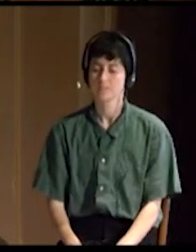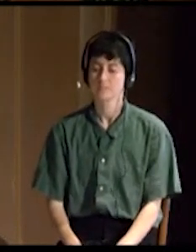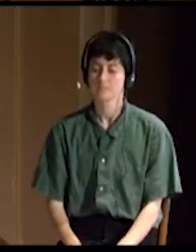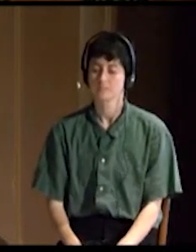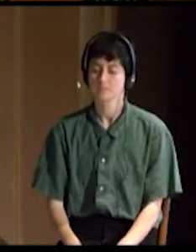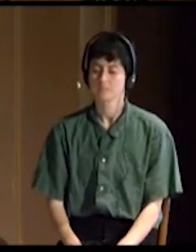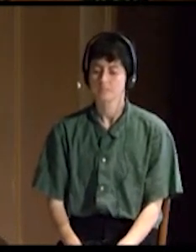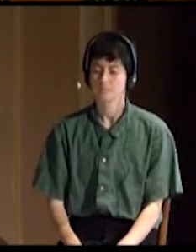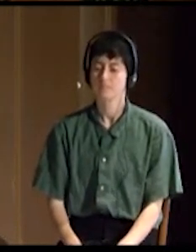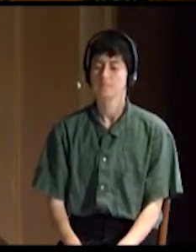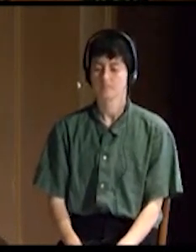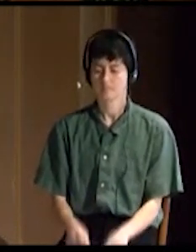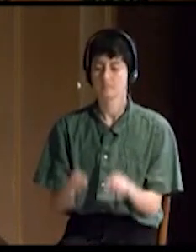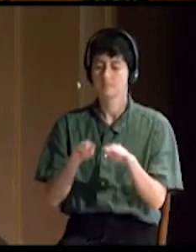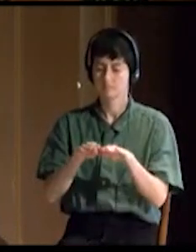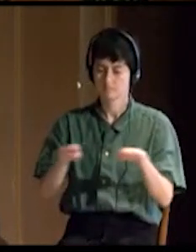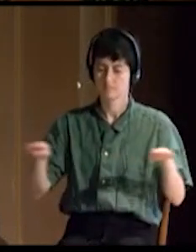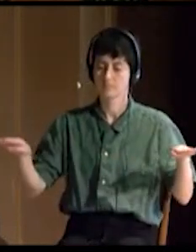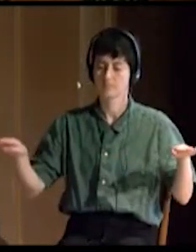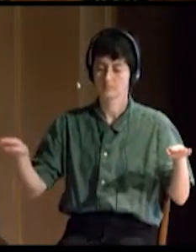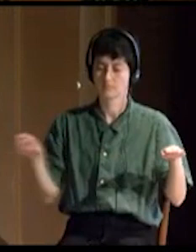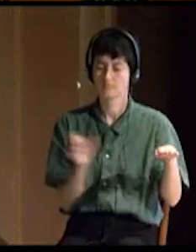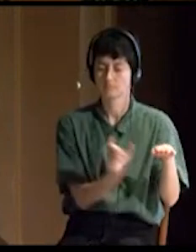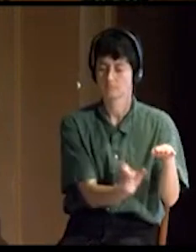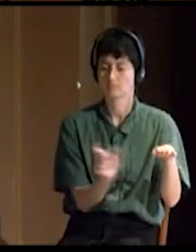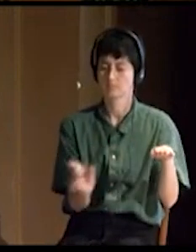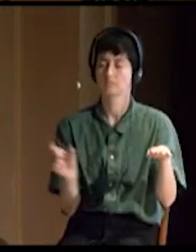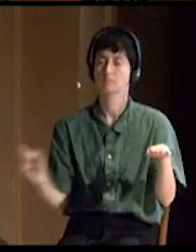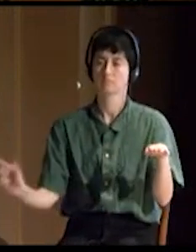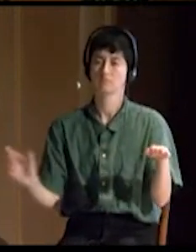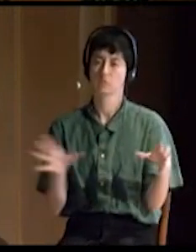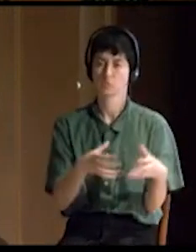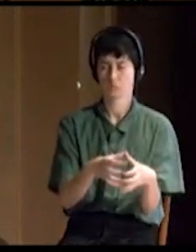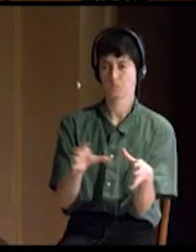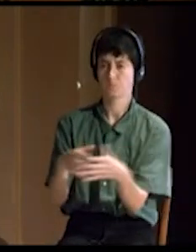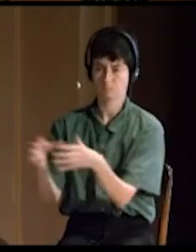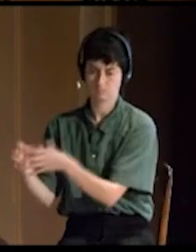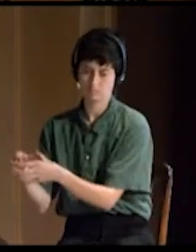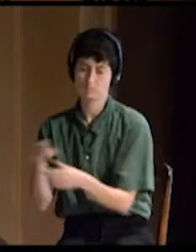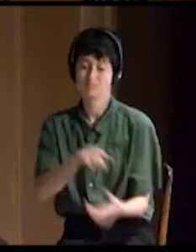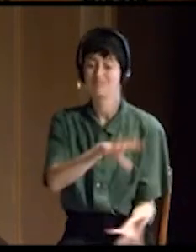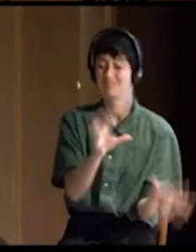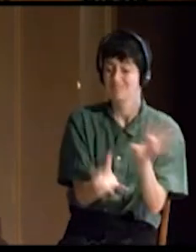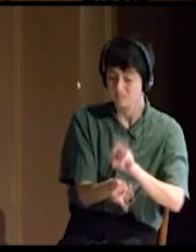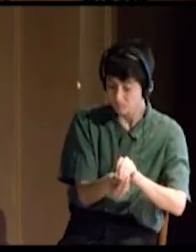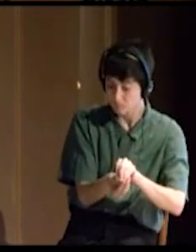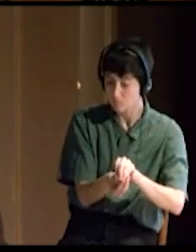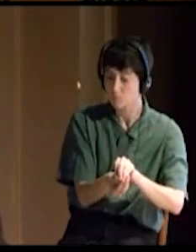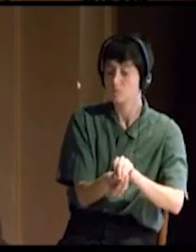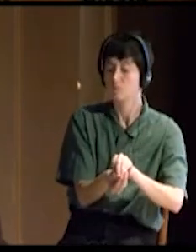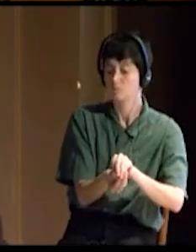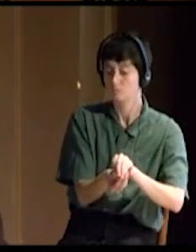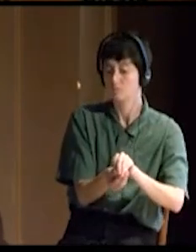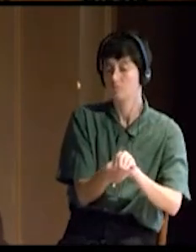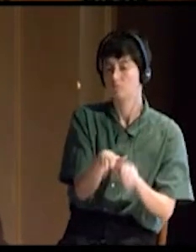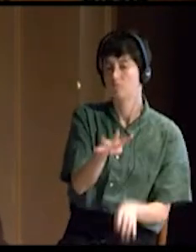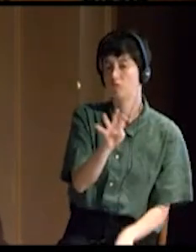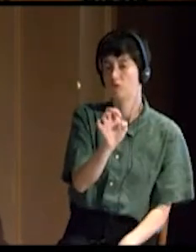And for a total, considering the entire subtribe, those 418 samples,